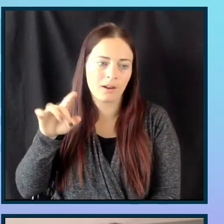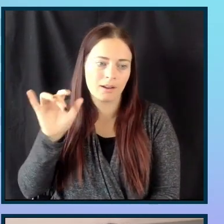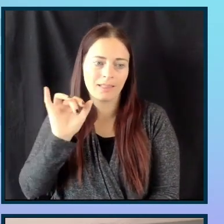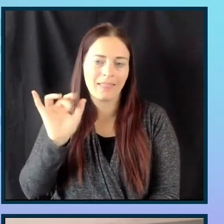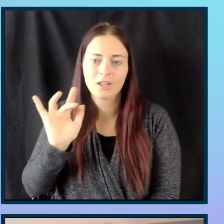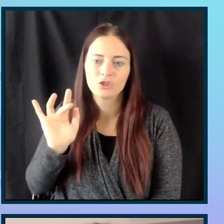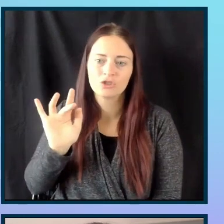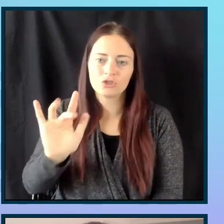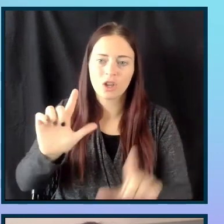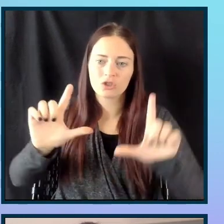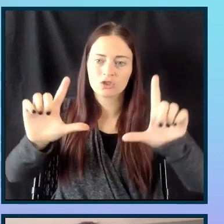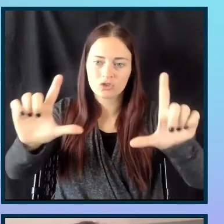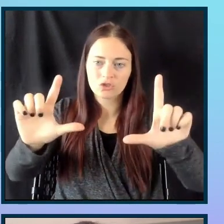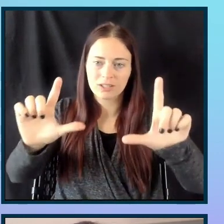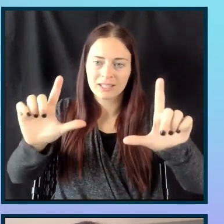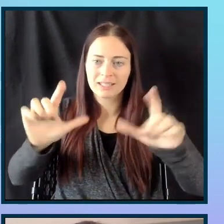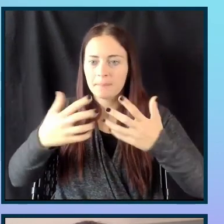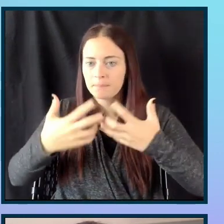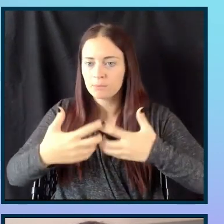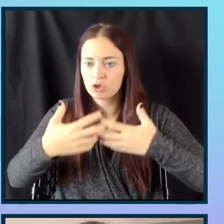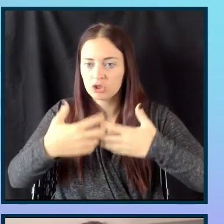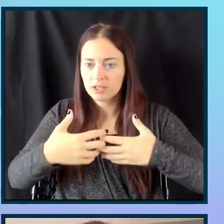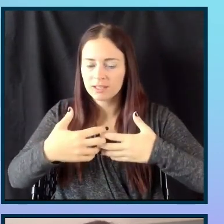you may have some additional accessibility requirements